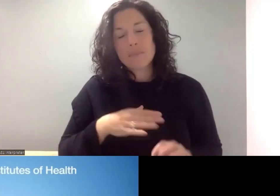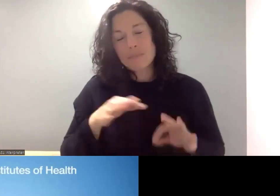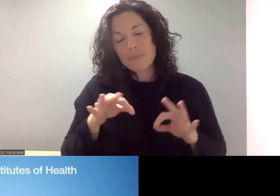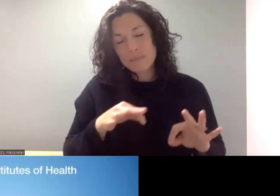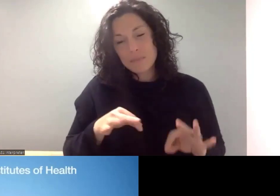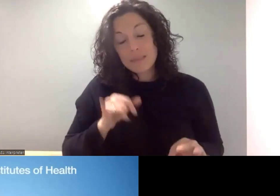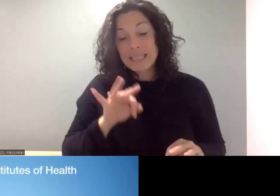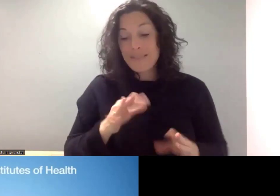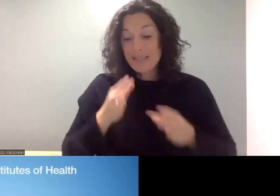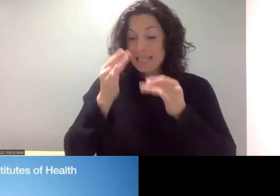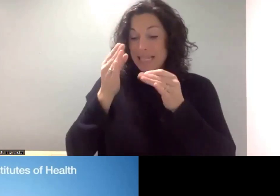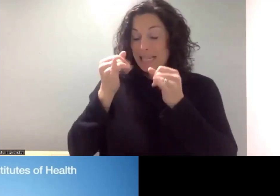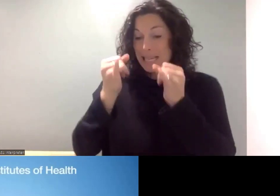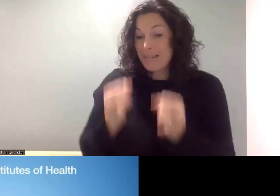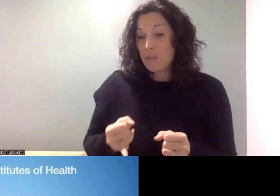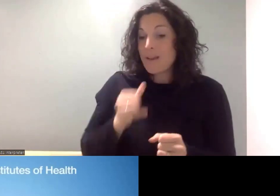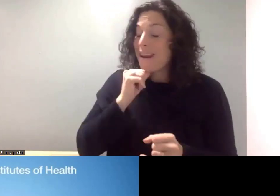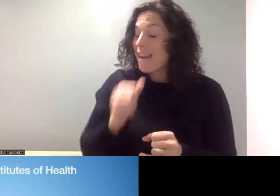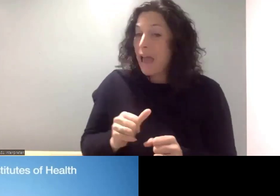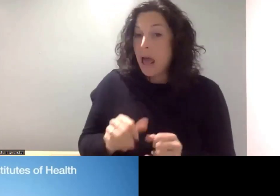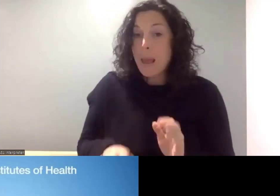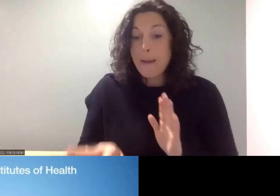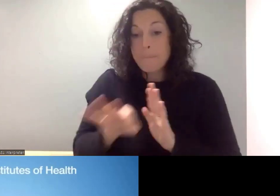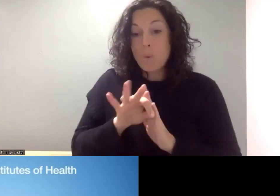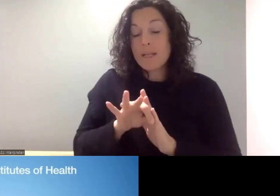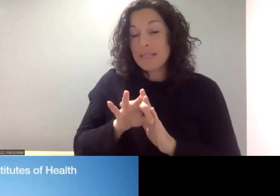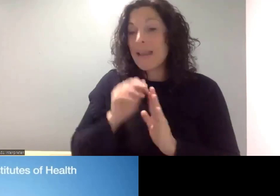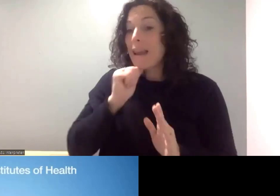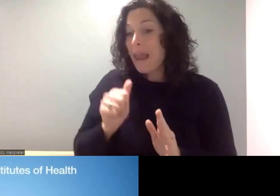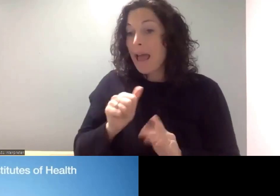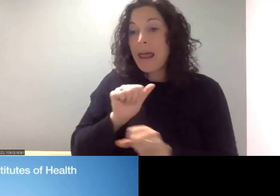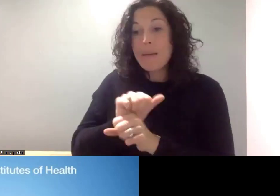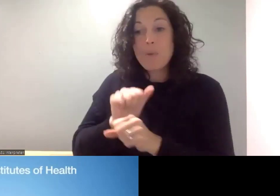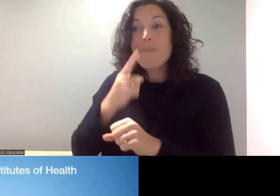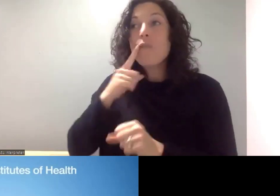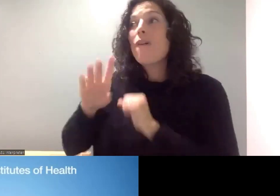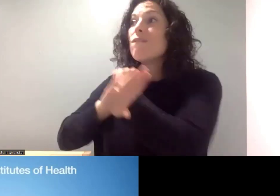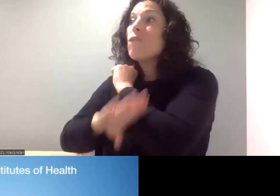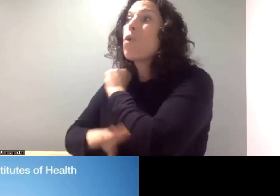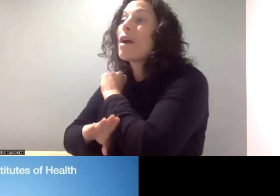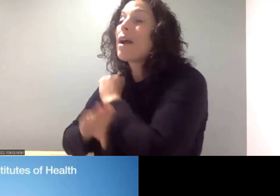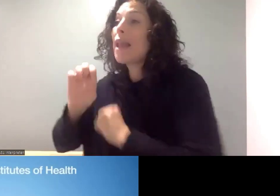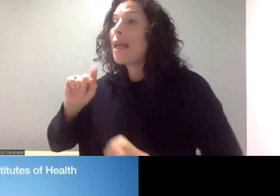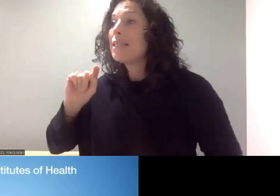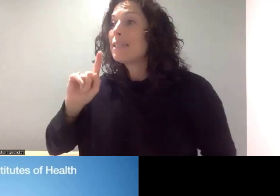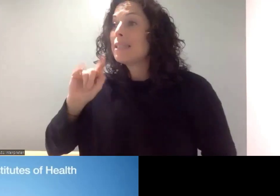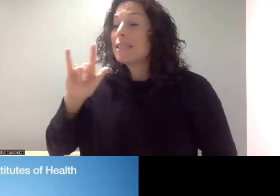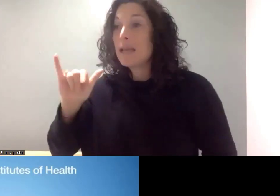is not appointed or employed with a foreign entity but have a sponsored research project